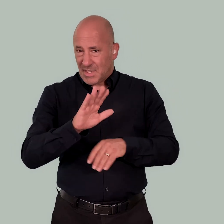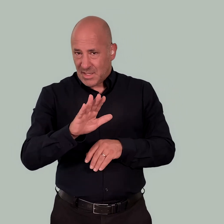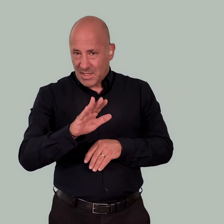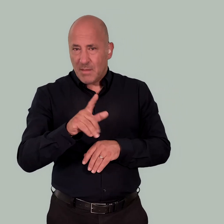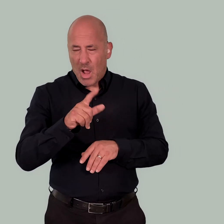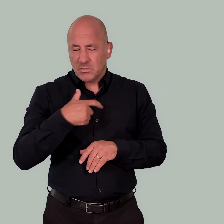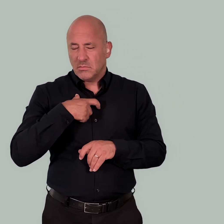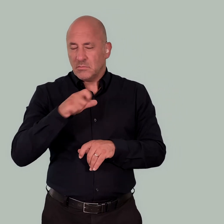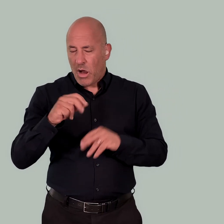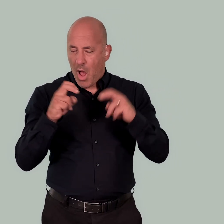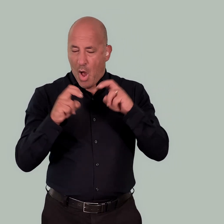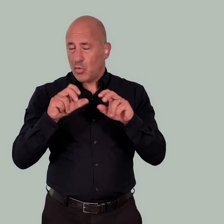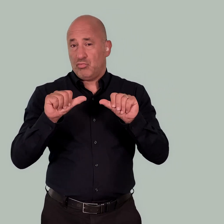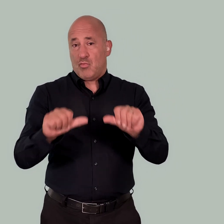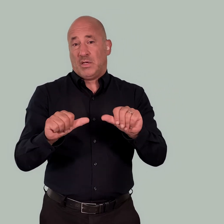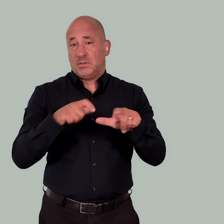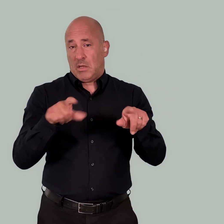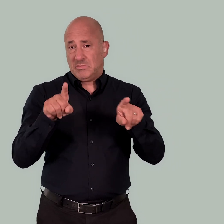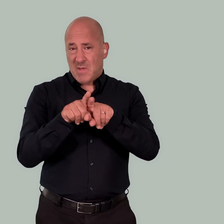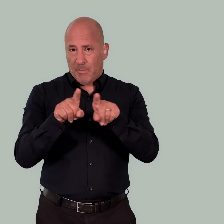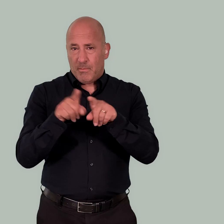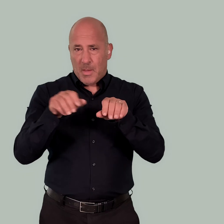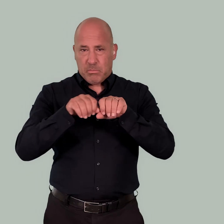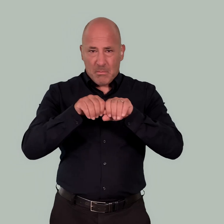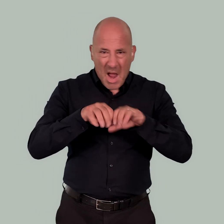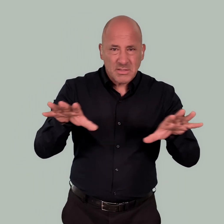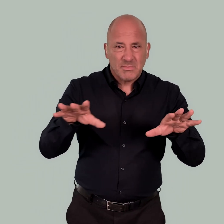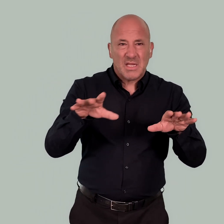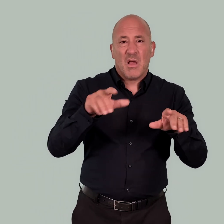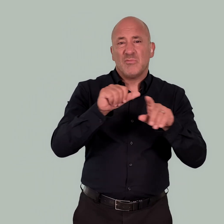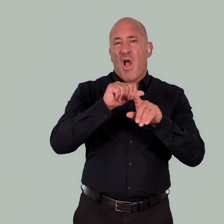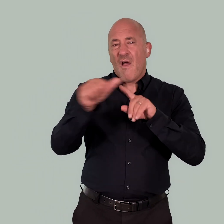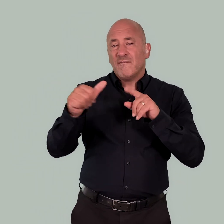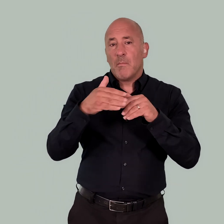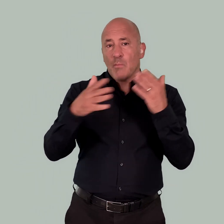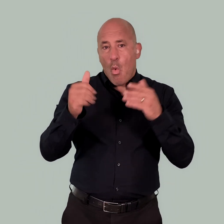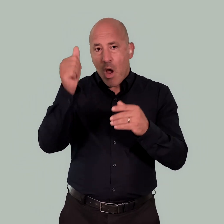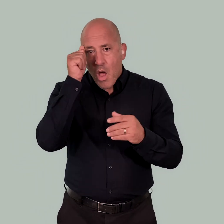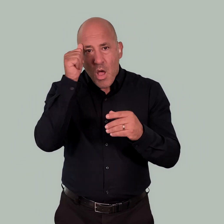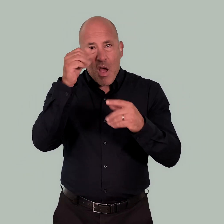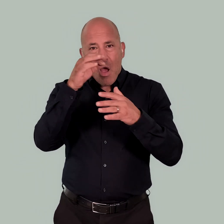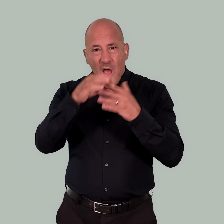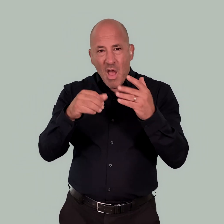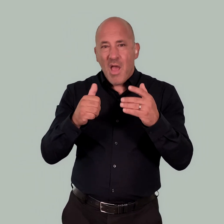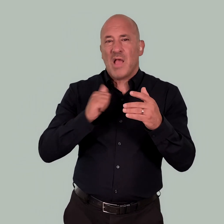the argument still holds, with the pandemic and subsequent developments potentially